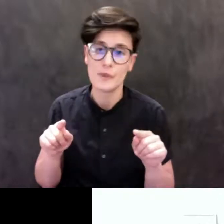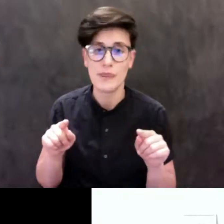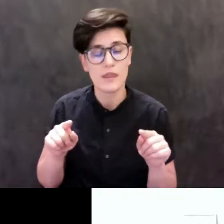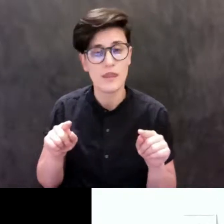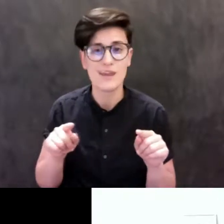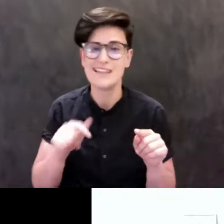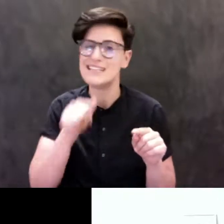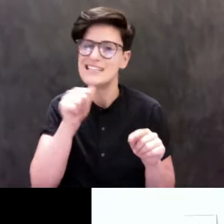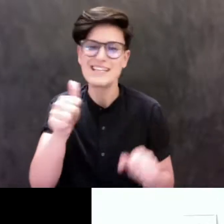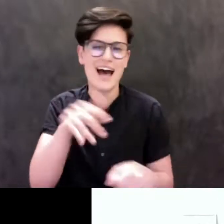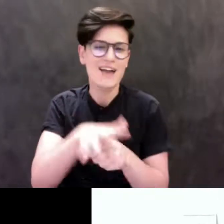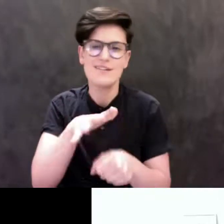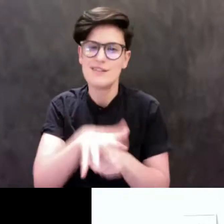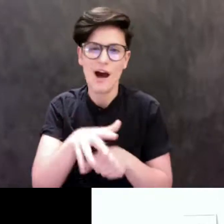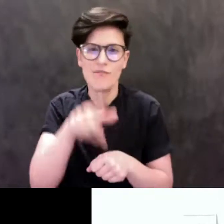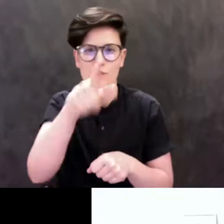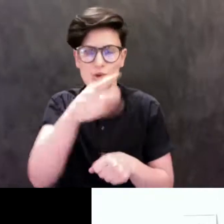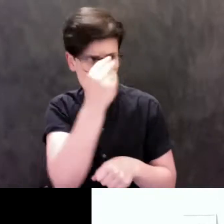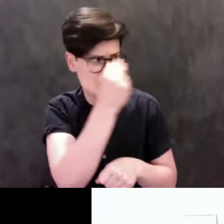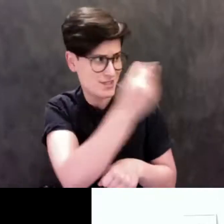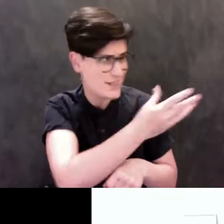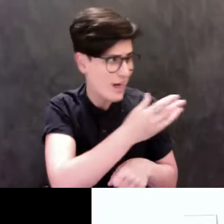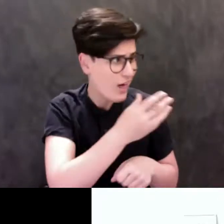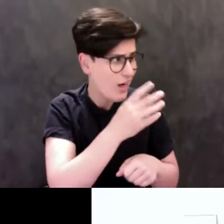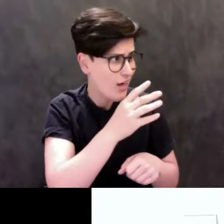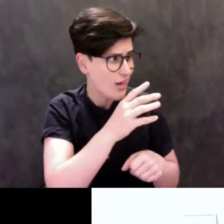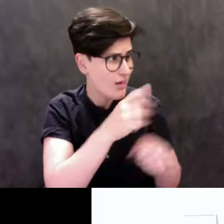that you are a person that has financial challenges.